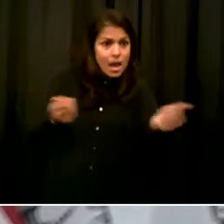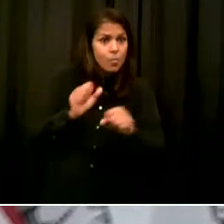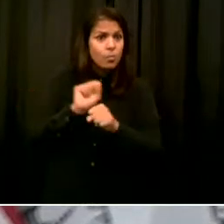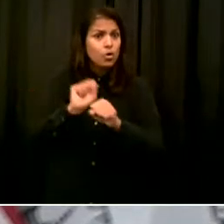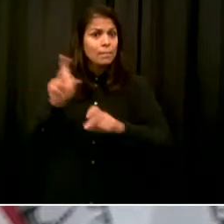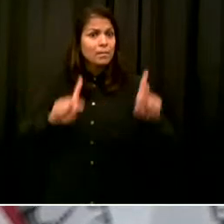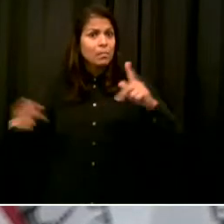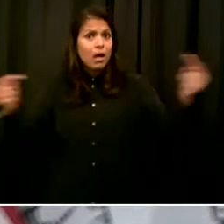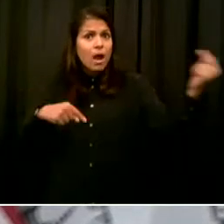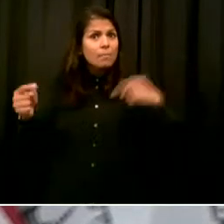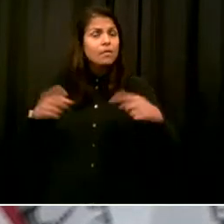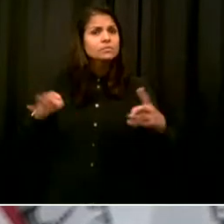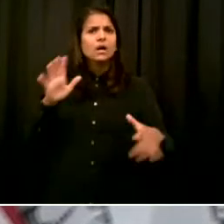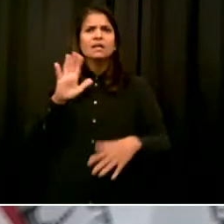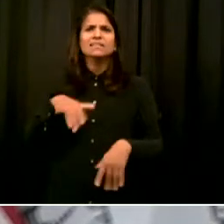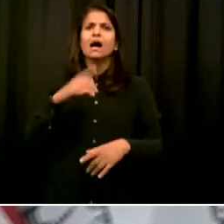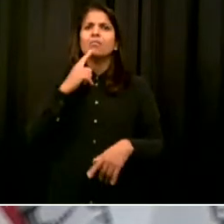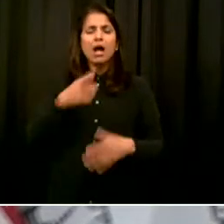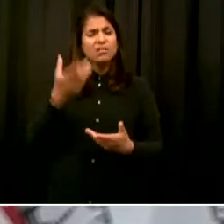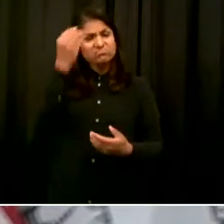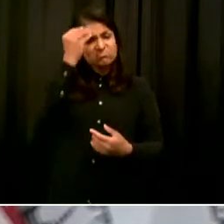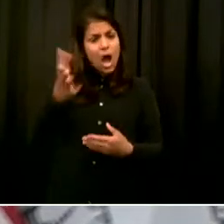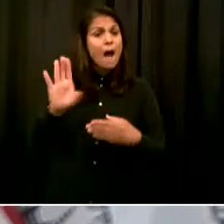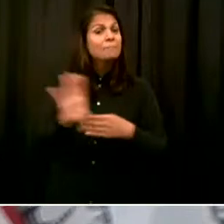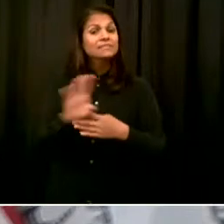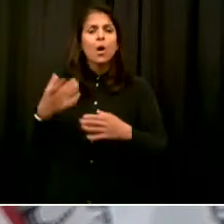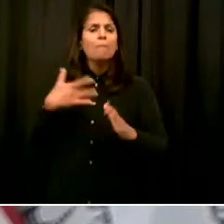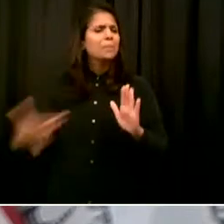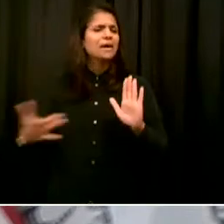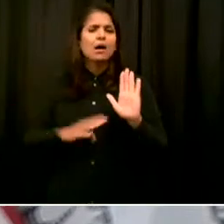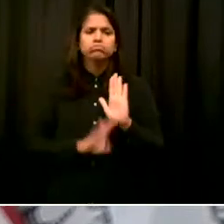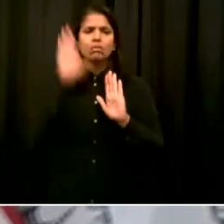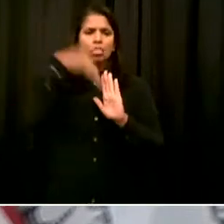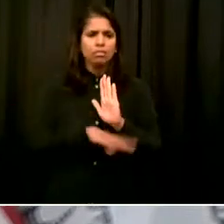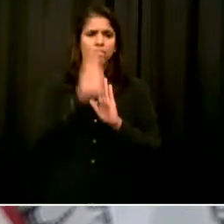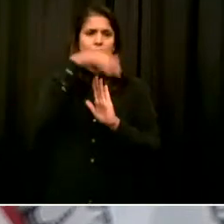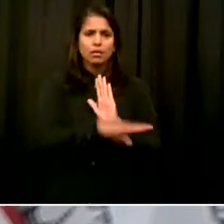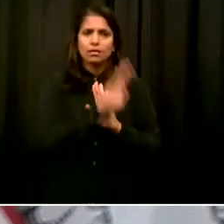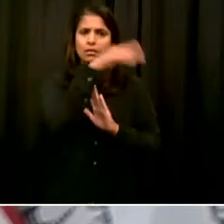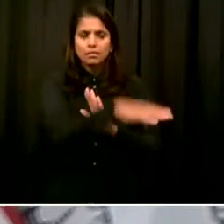BEEN HURT. SMALLER BUSINESSES ARRE THEE MOST VULNERABLE.